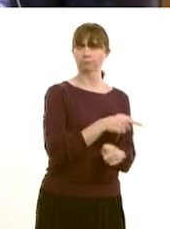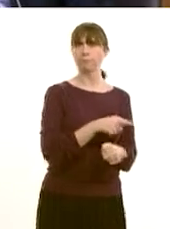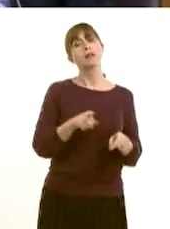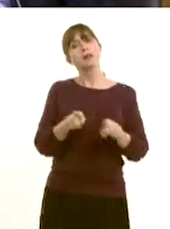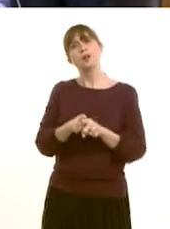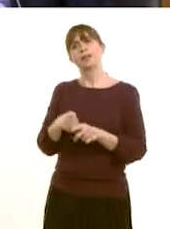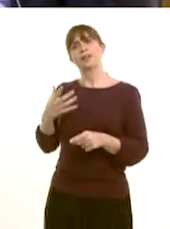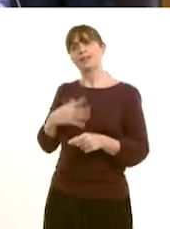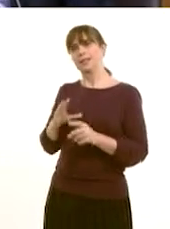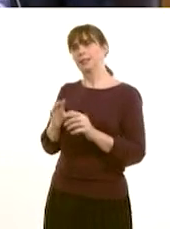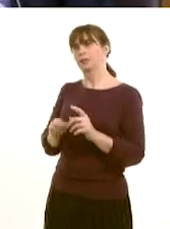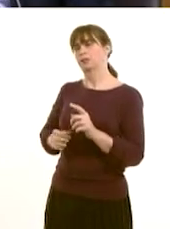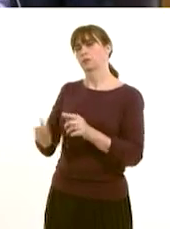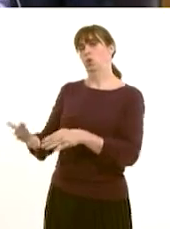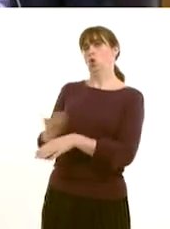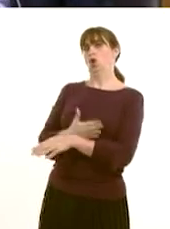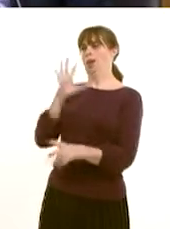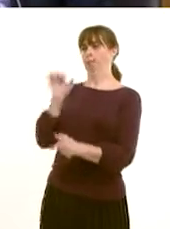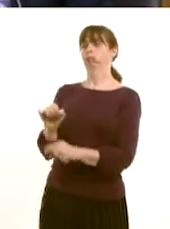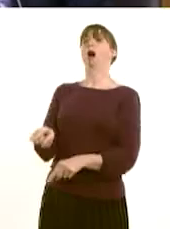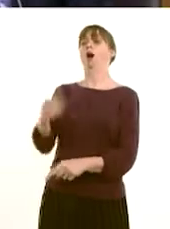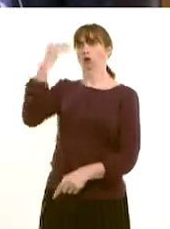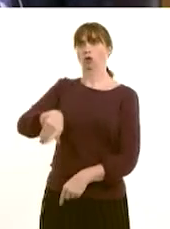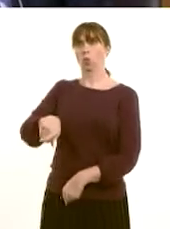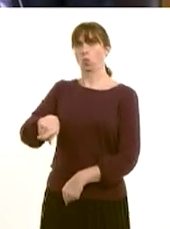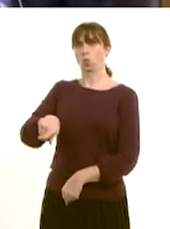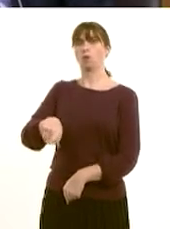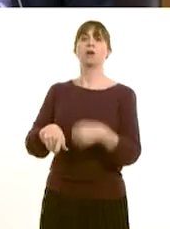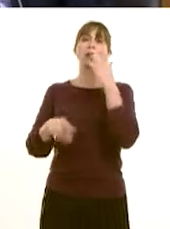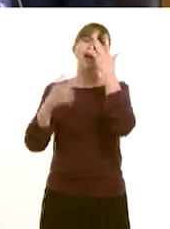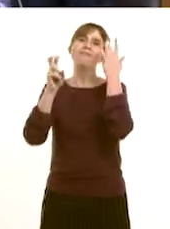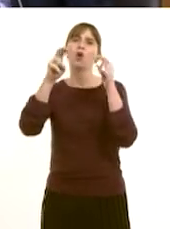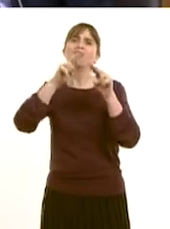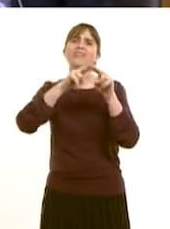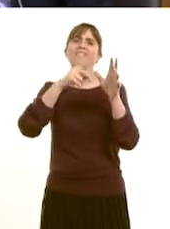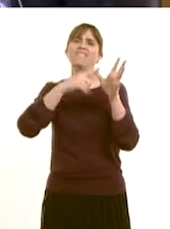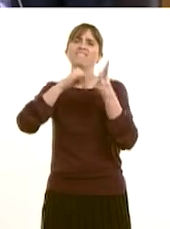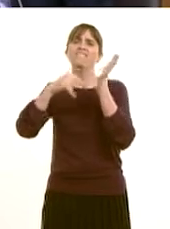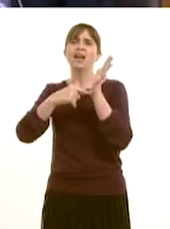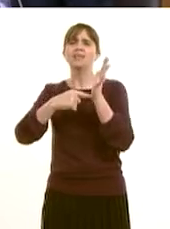diagnosis. We have, for example, whatís called the FAST processóthe face, arms, speech testówhich